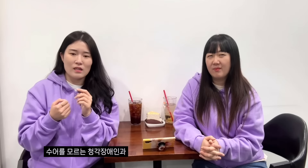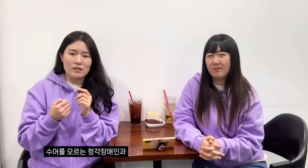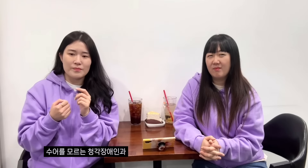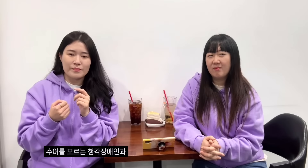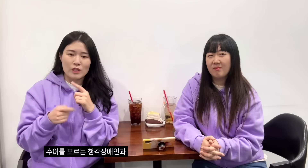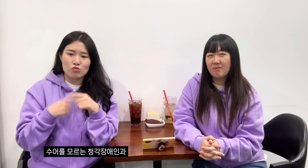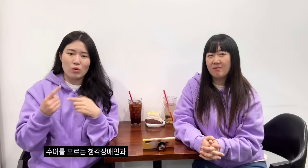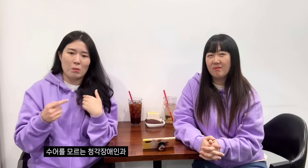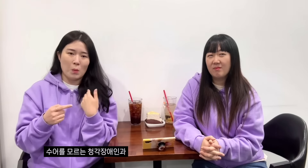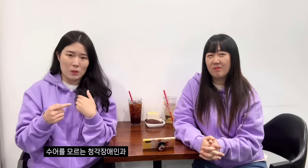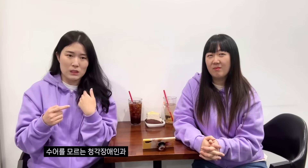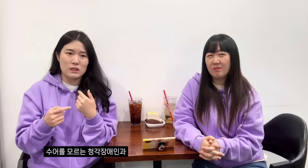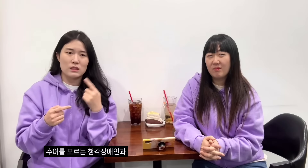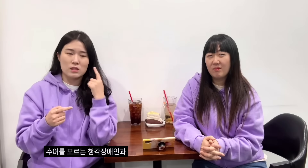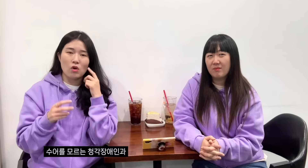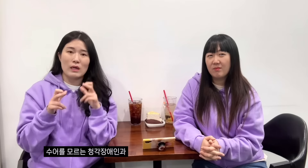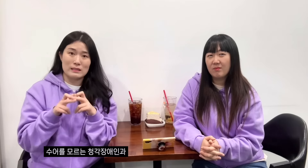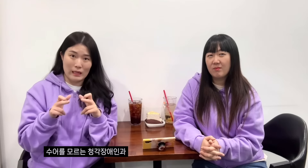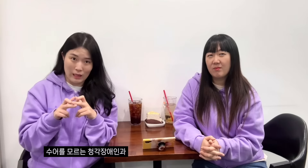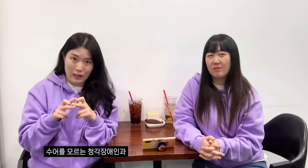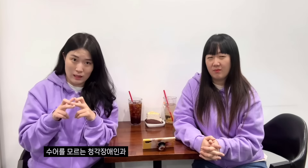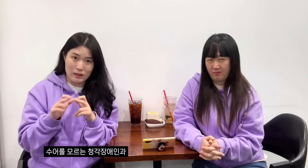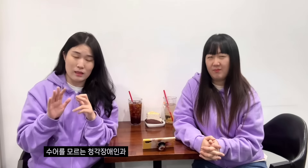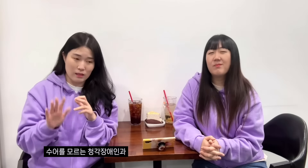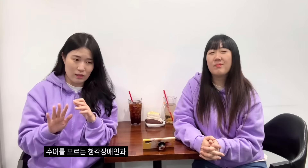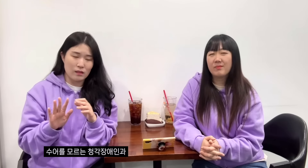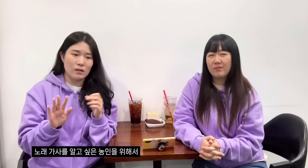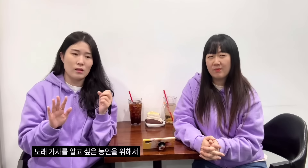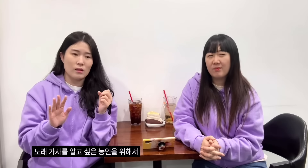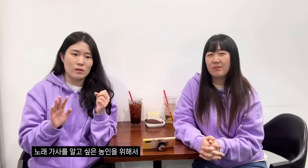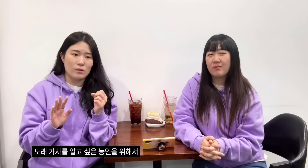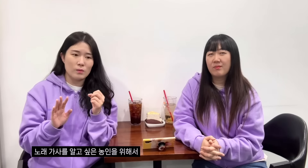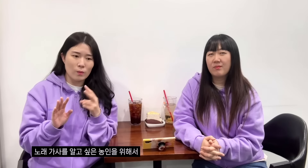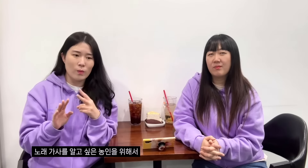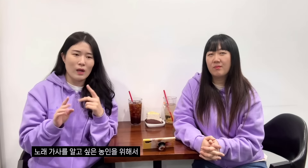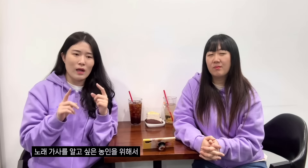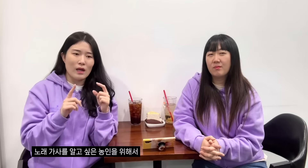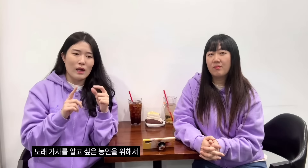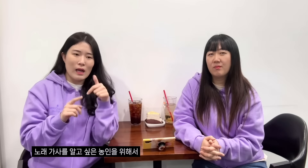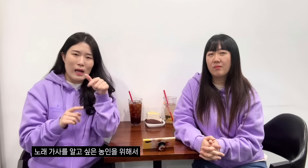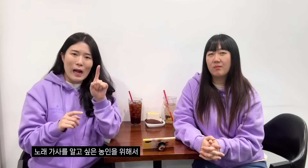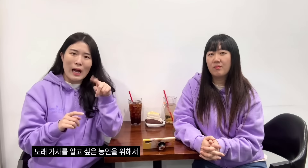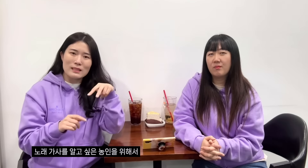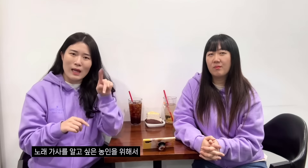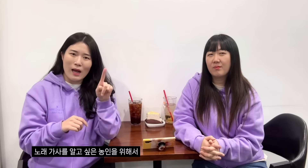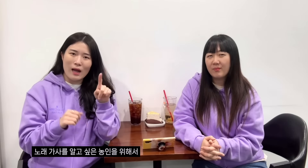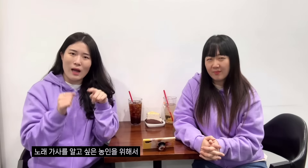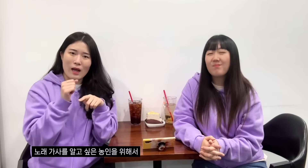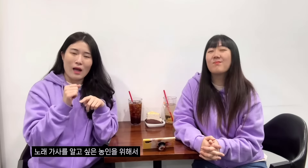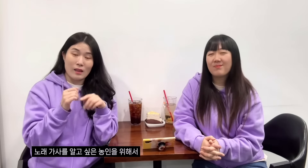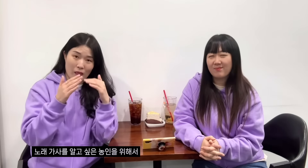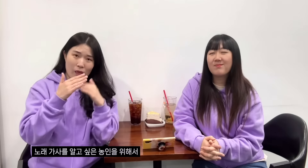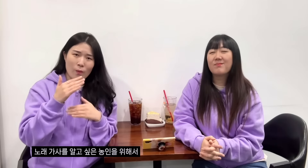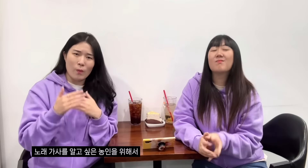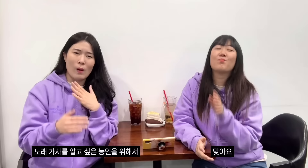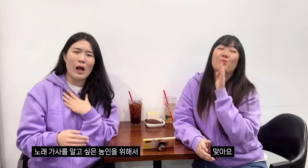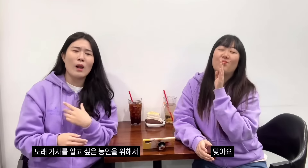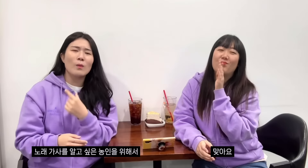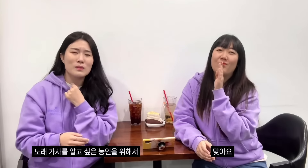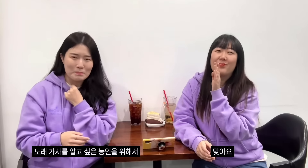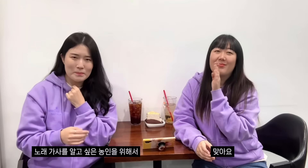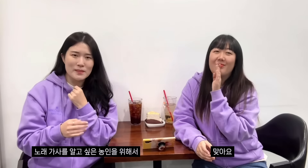and text interpretation at the same time for the hard of hearing people who do not know sign language